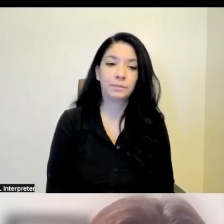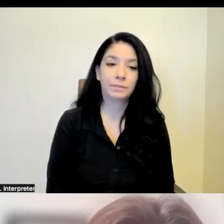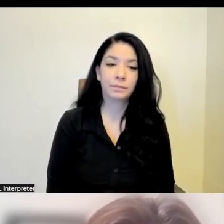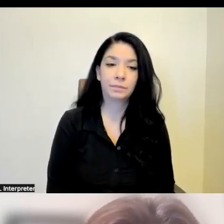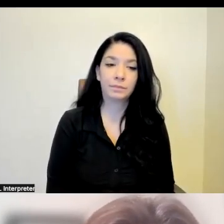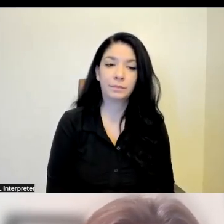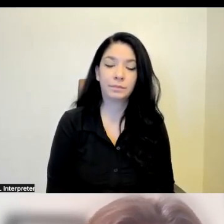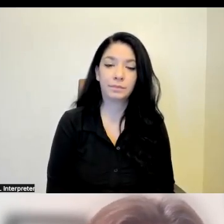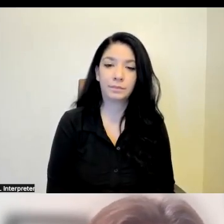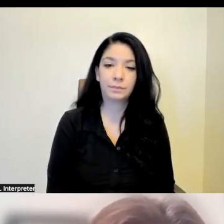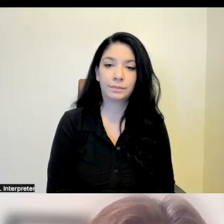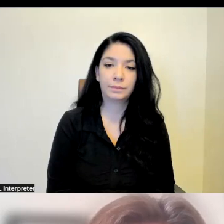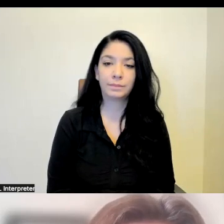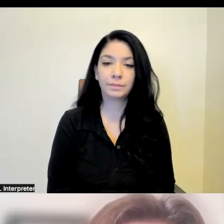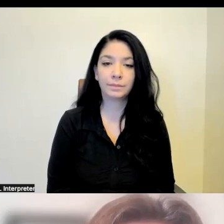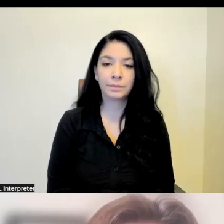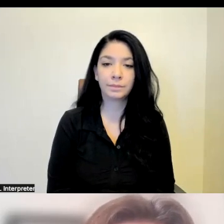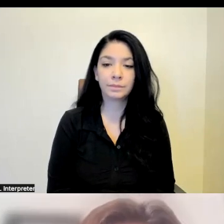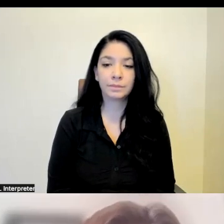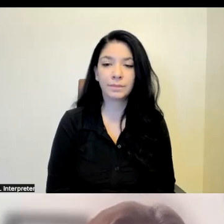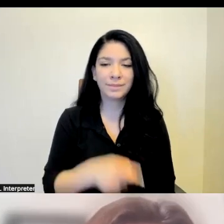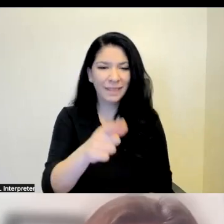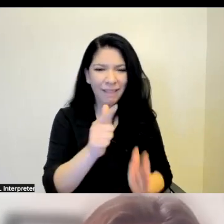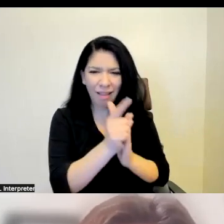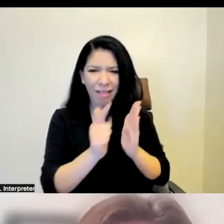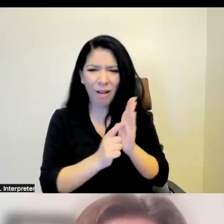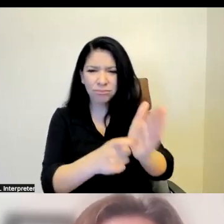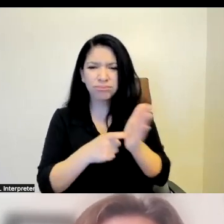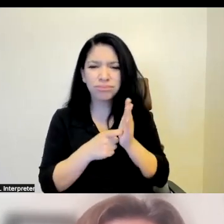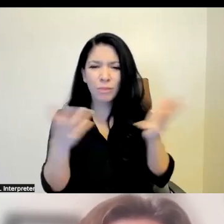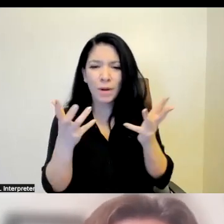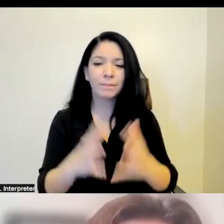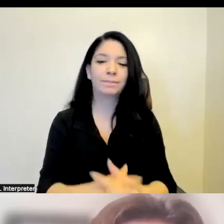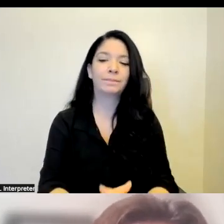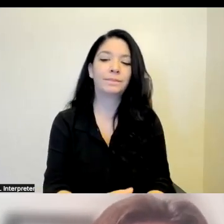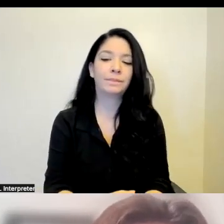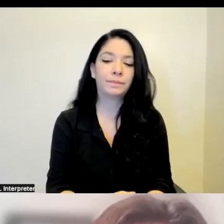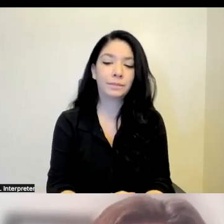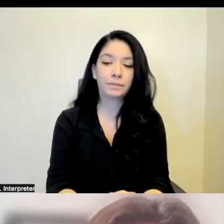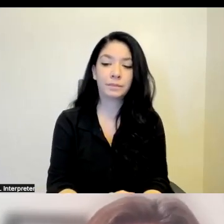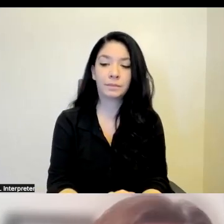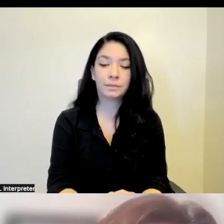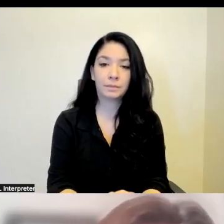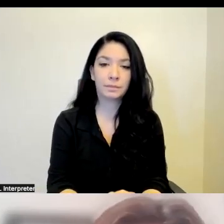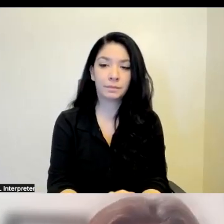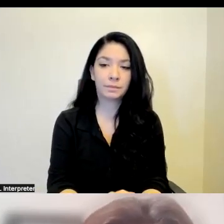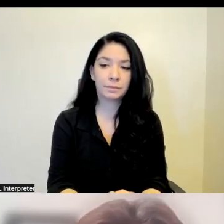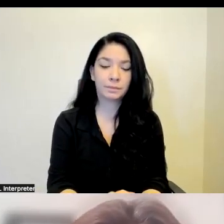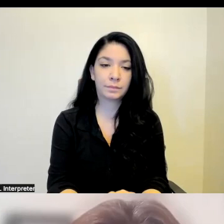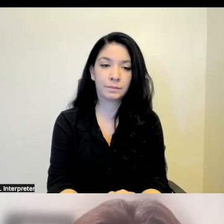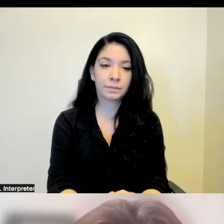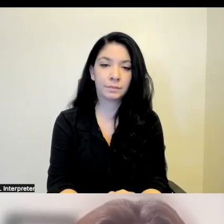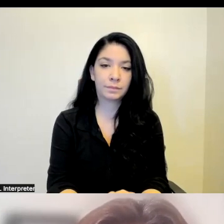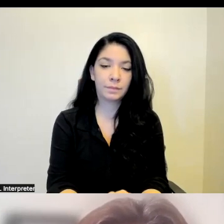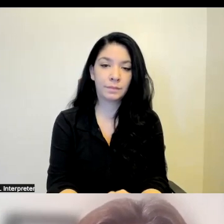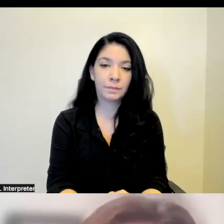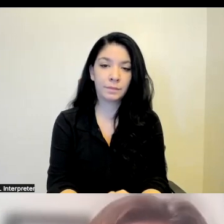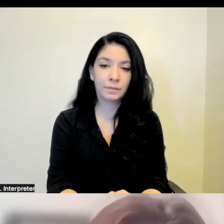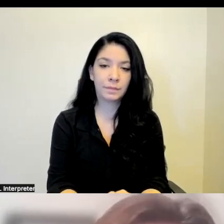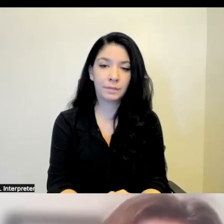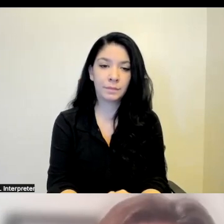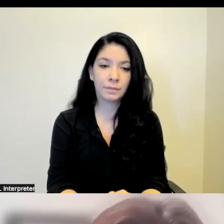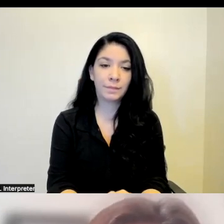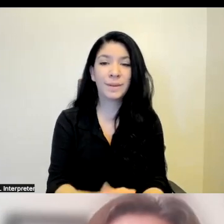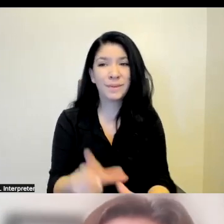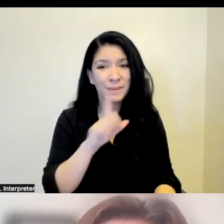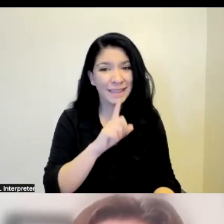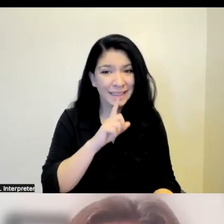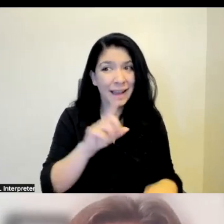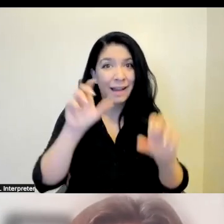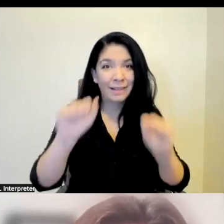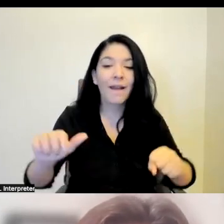Okay. What do these laws require? So this could be an entire law school class. And this is really